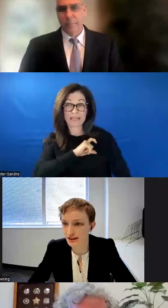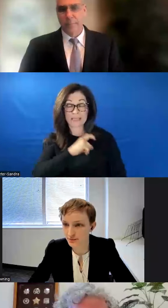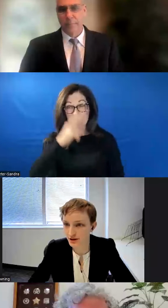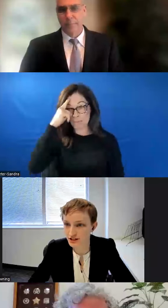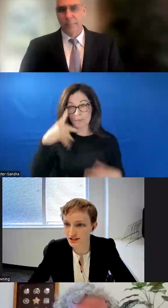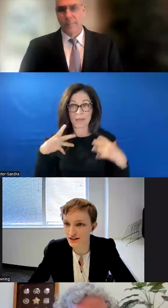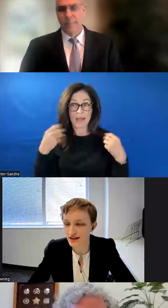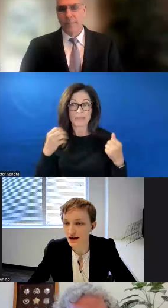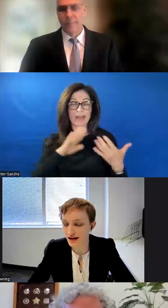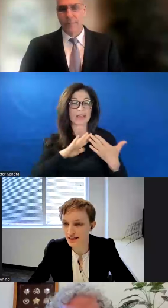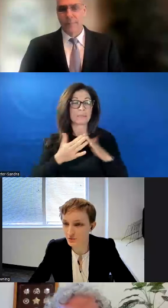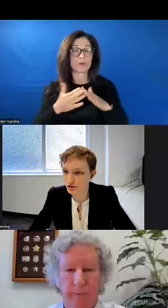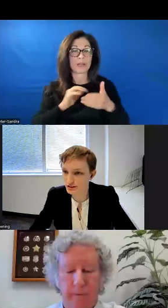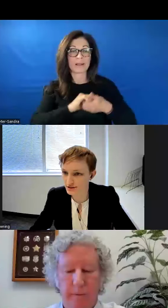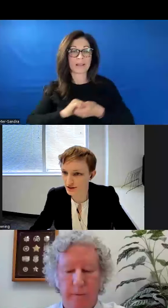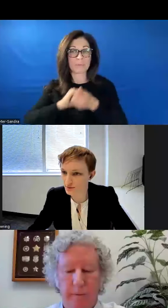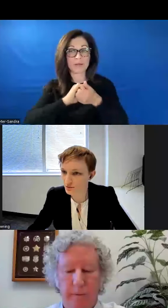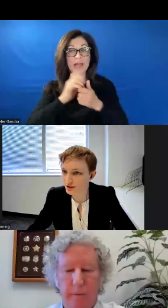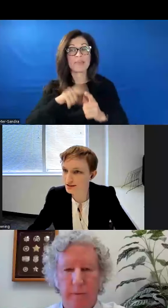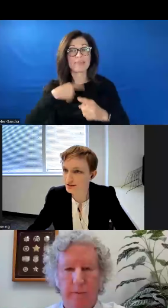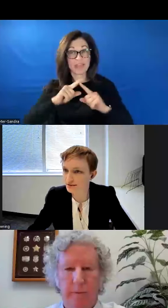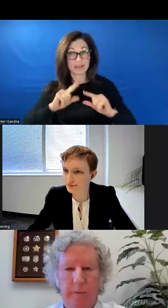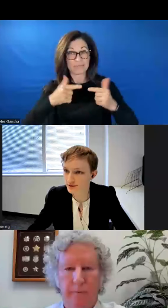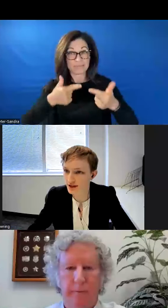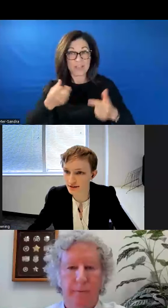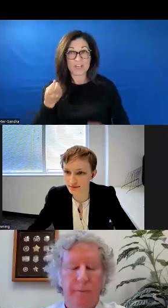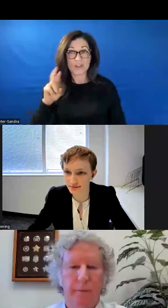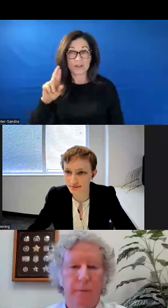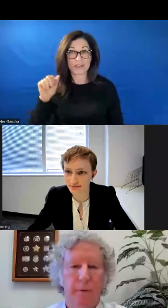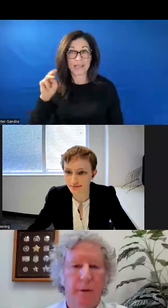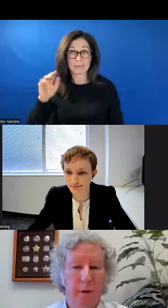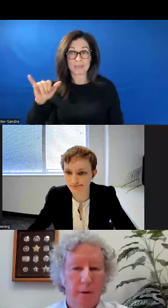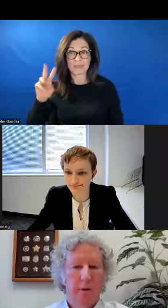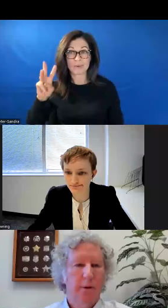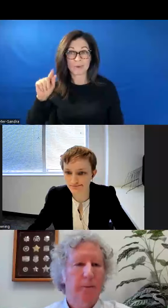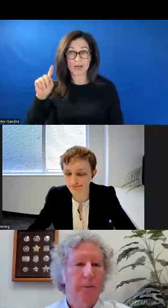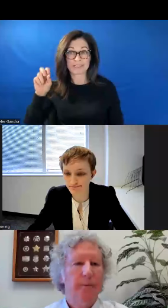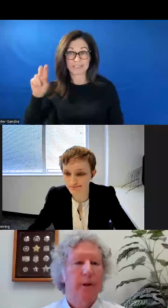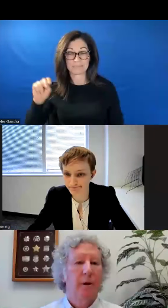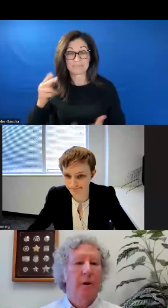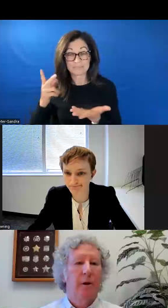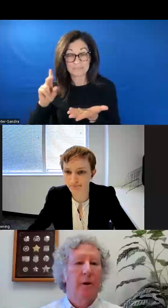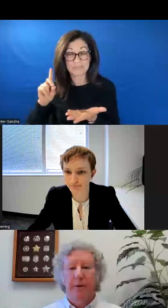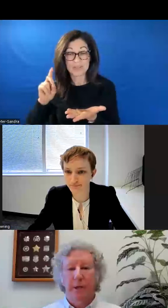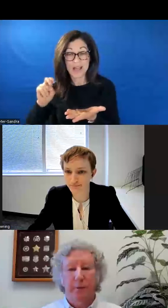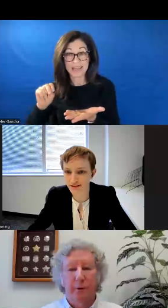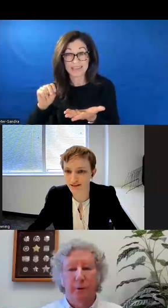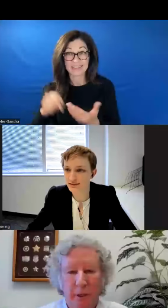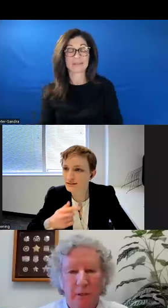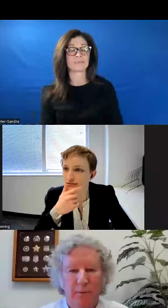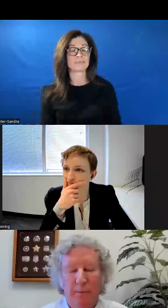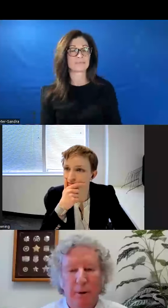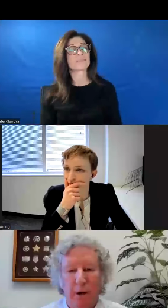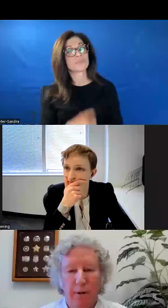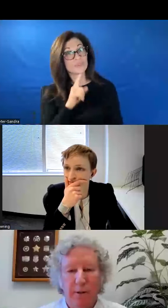COLLABORATION AND GO TO DOCTOR AMY WATSON. >>: THANKS FOR HAVING ME APART